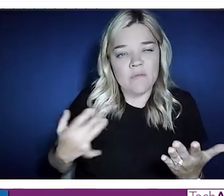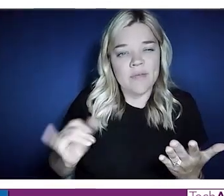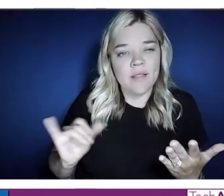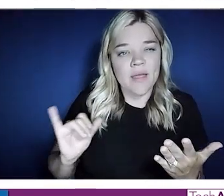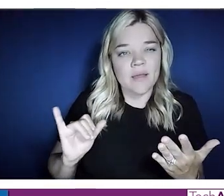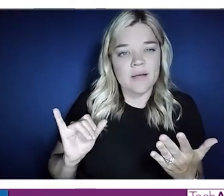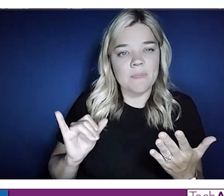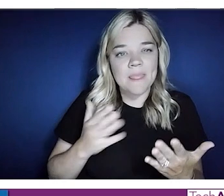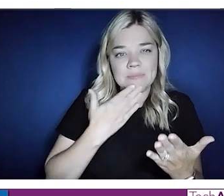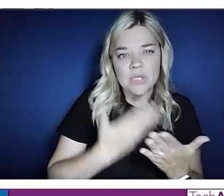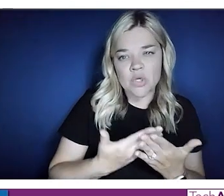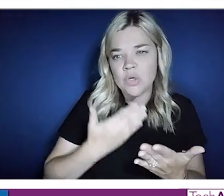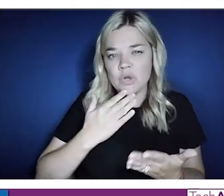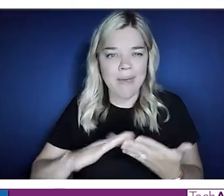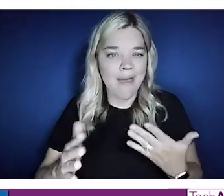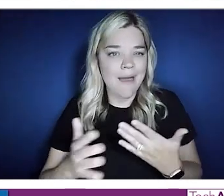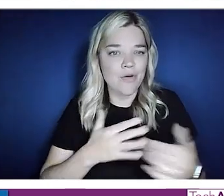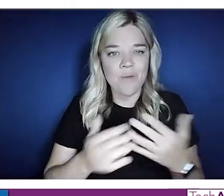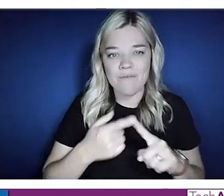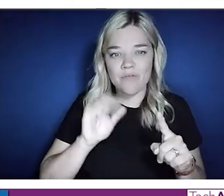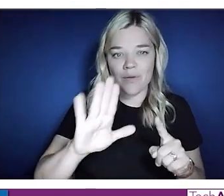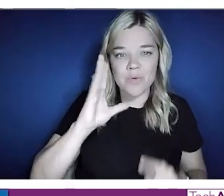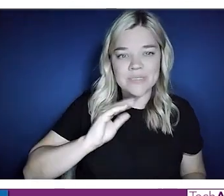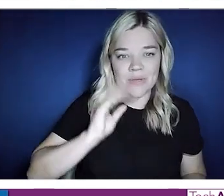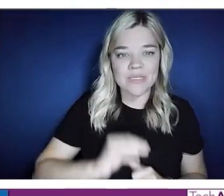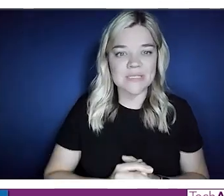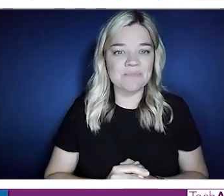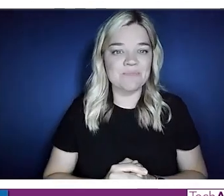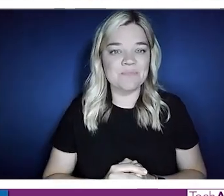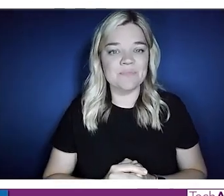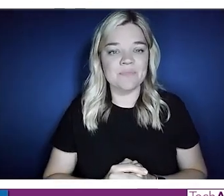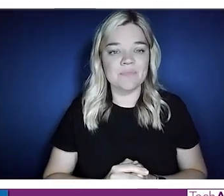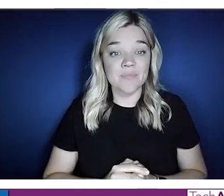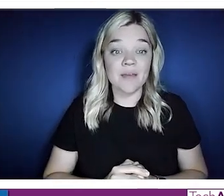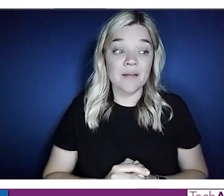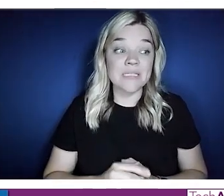or bad or whatever taking that experience in? It's been really gratifying to me